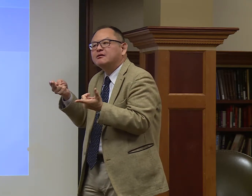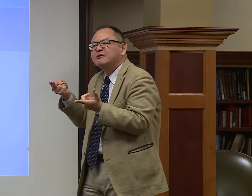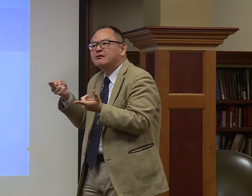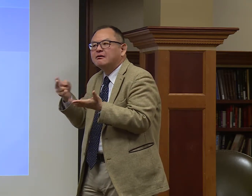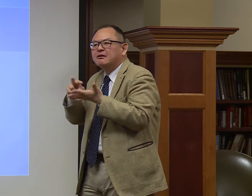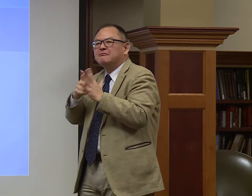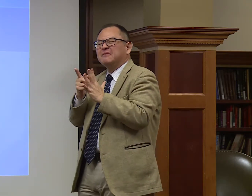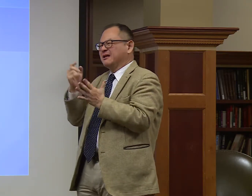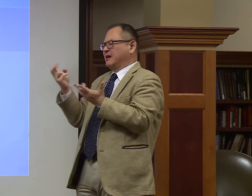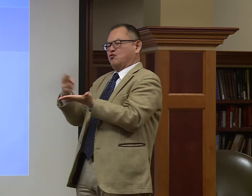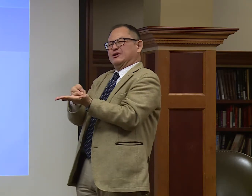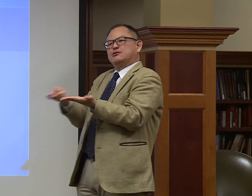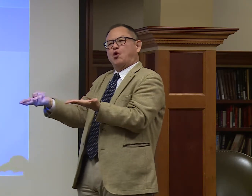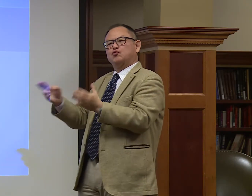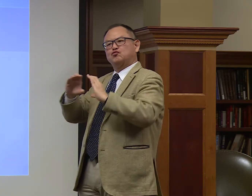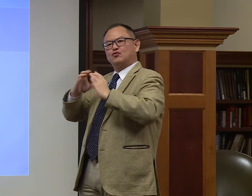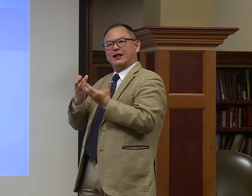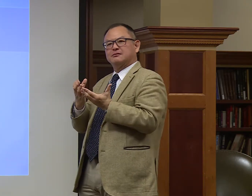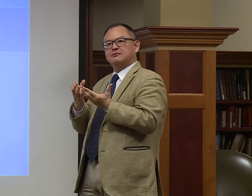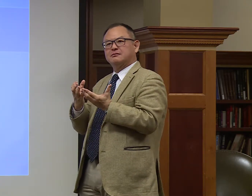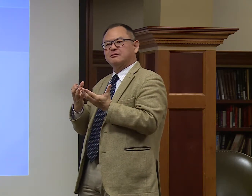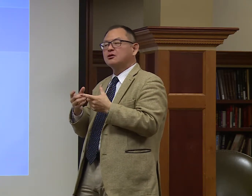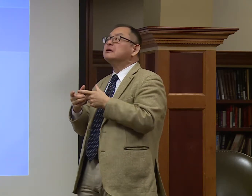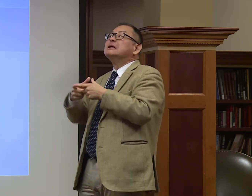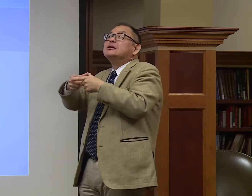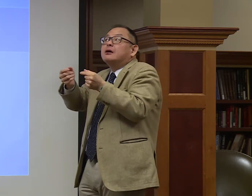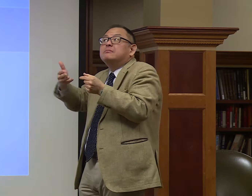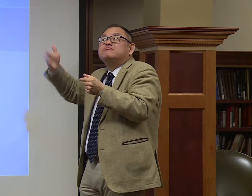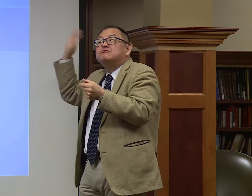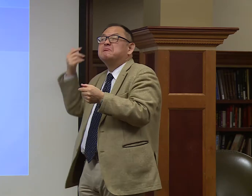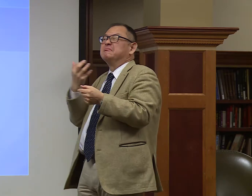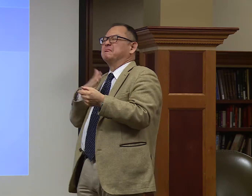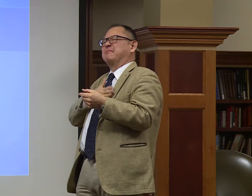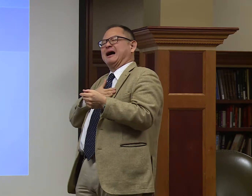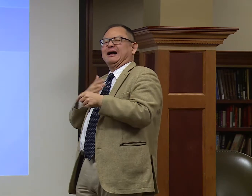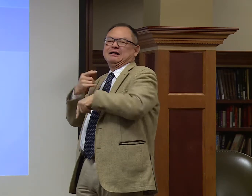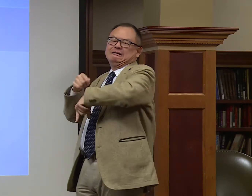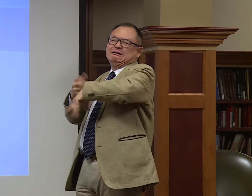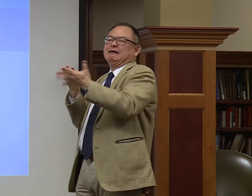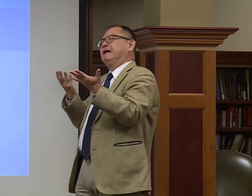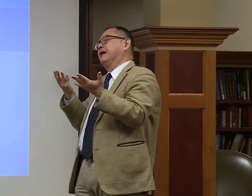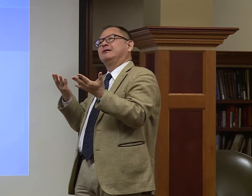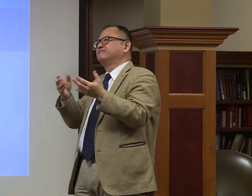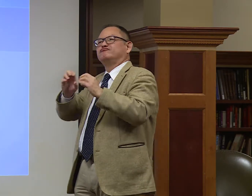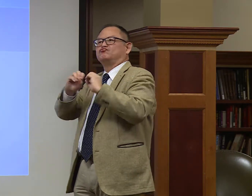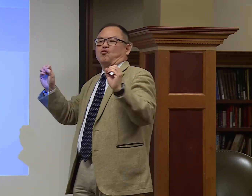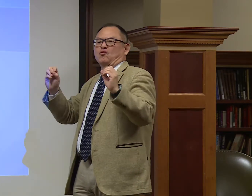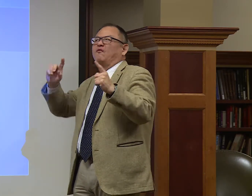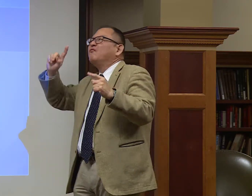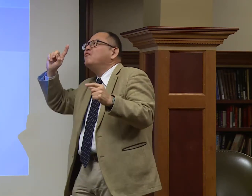for Deaf and hard-of-hearing students, to include myself and my siblings.